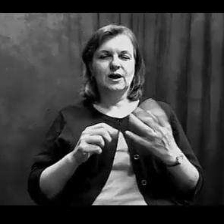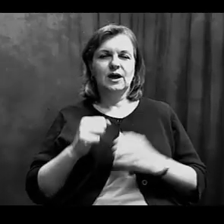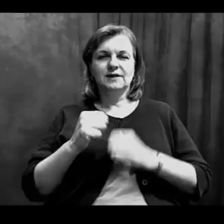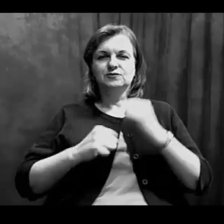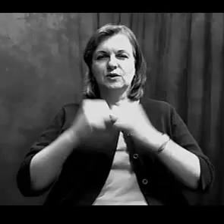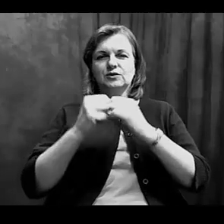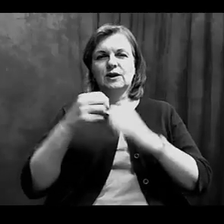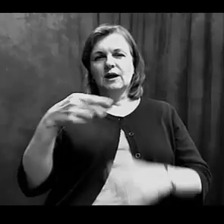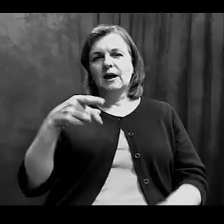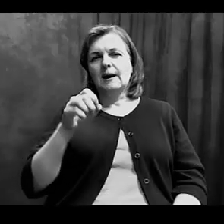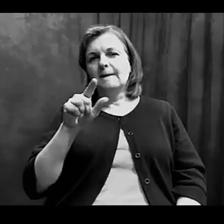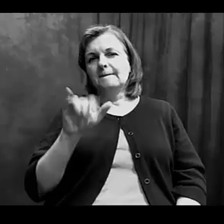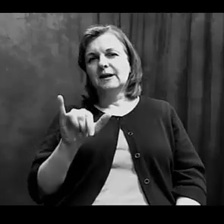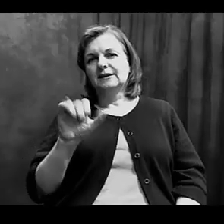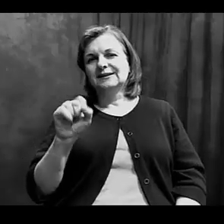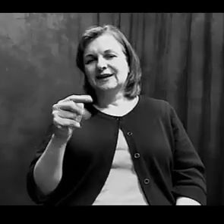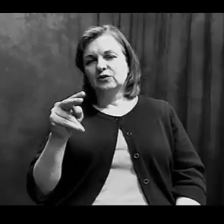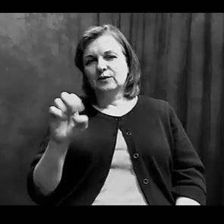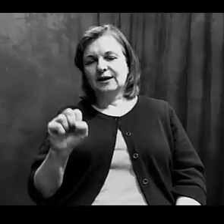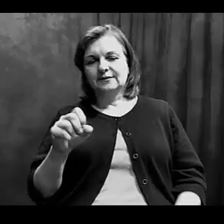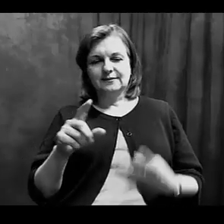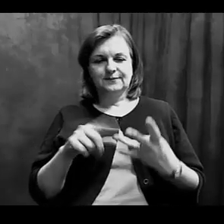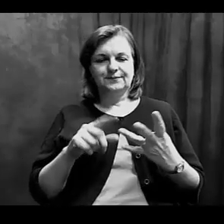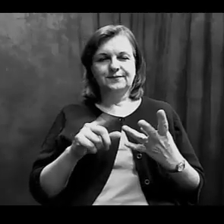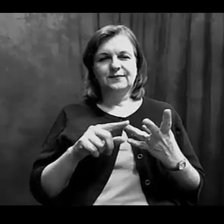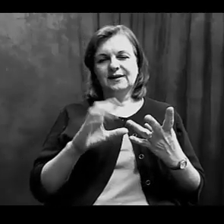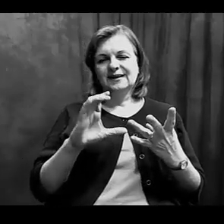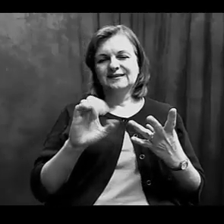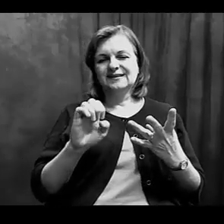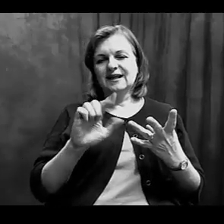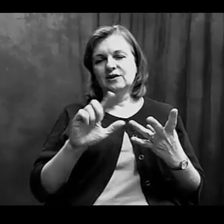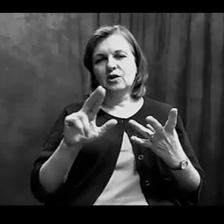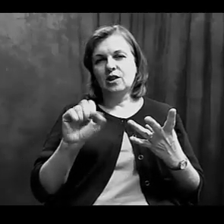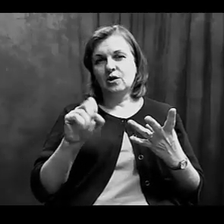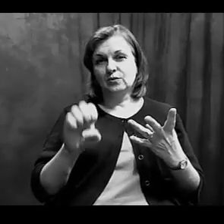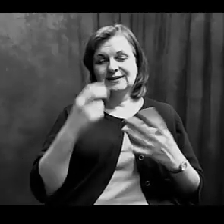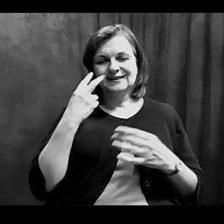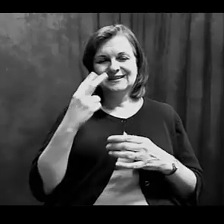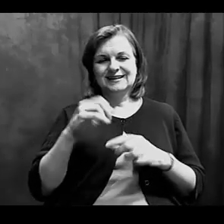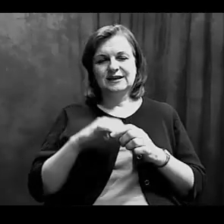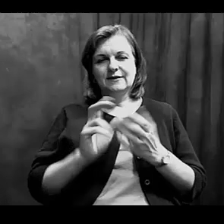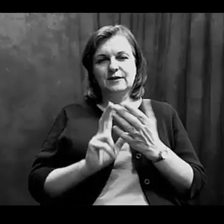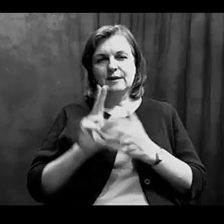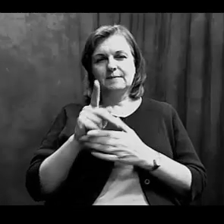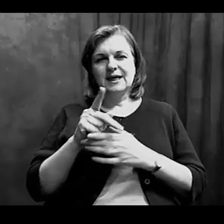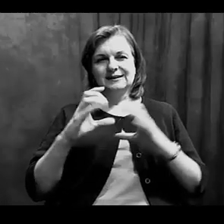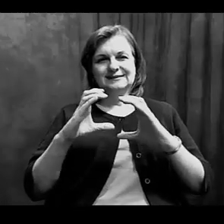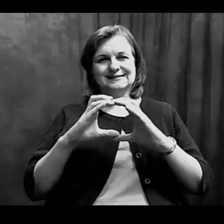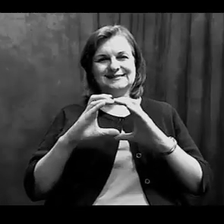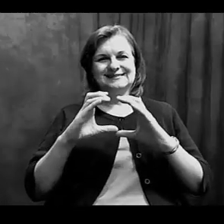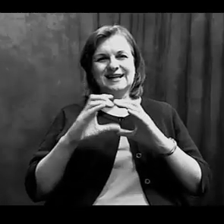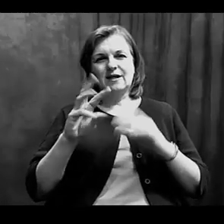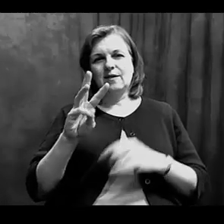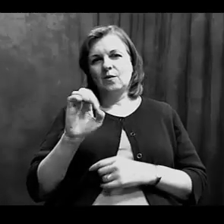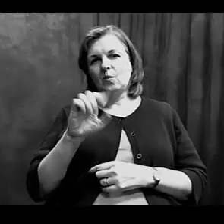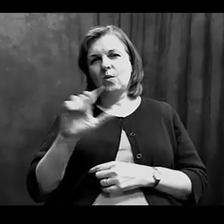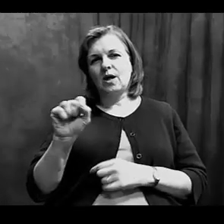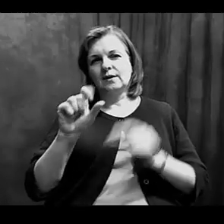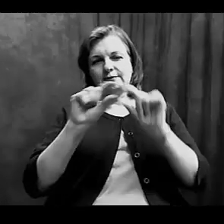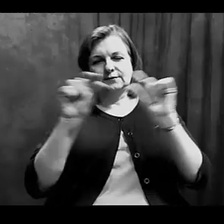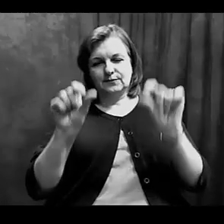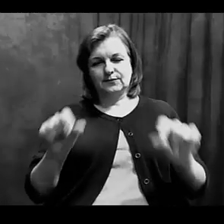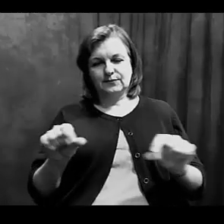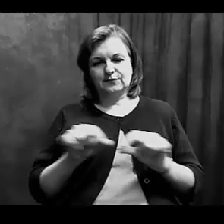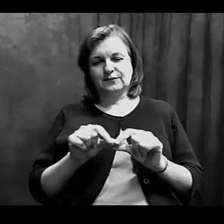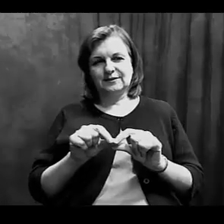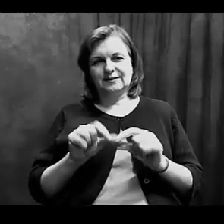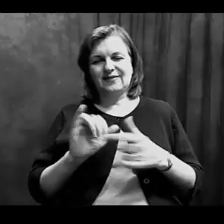structural polysaccharides I said were the cellulose and the chitin -- the cellulose we actually see in plant walls